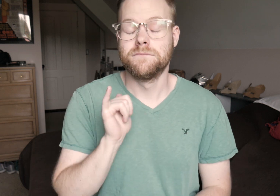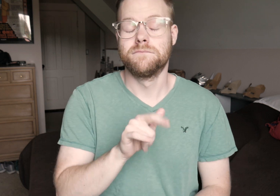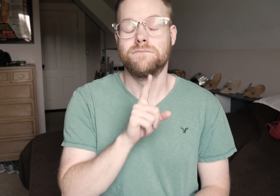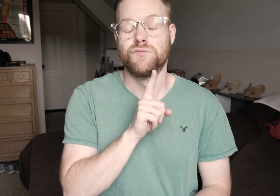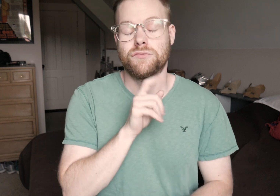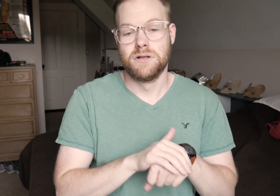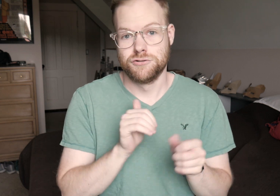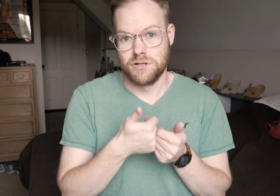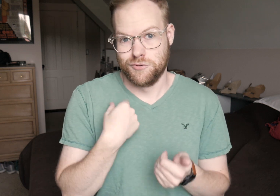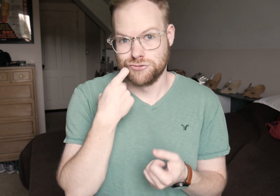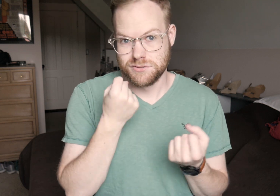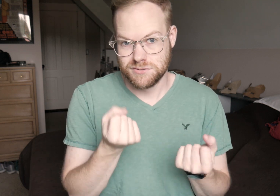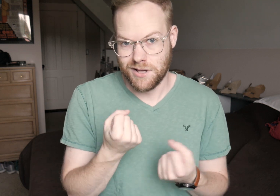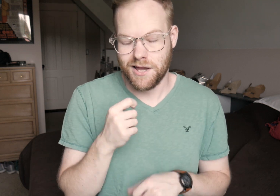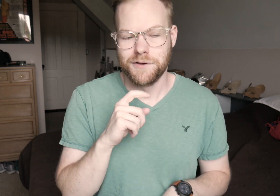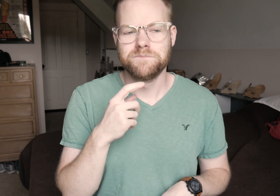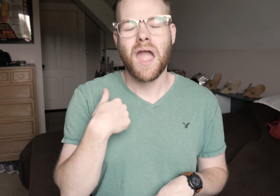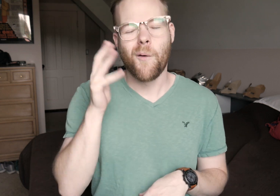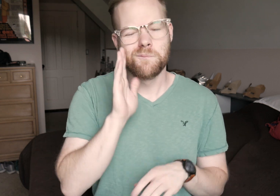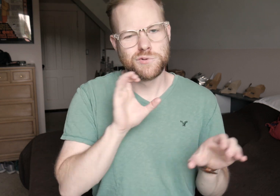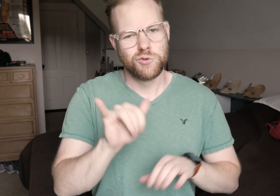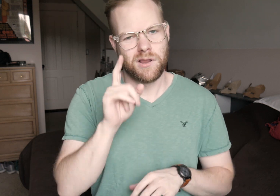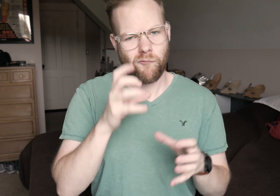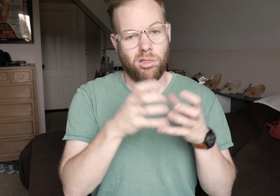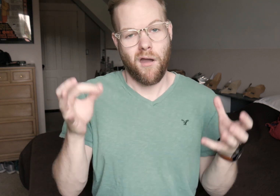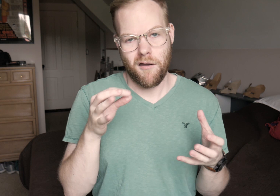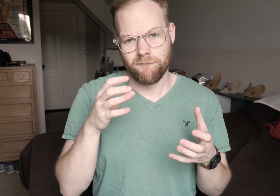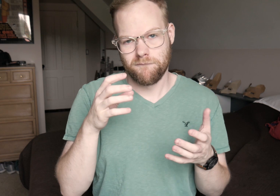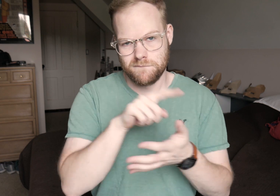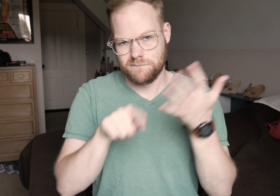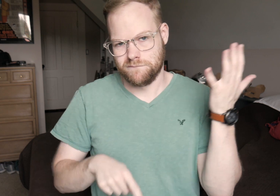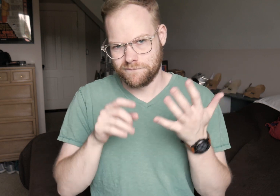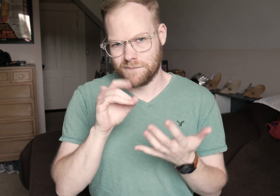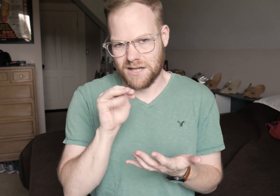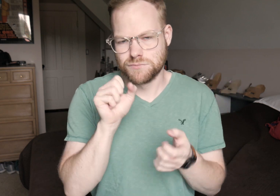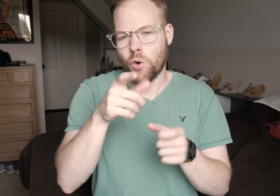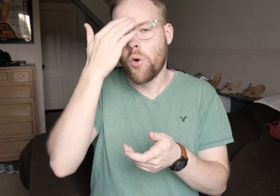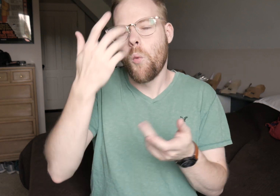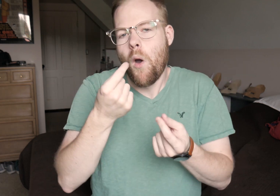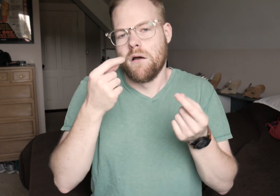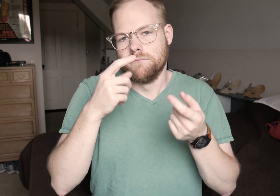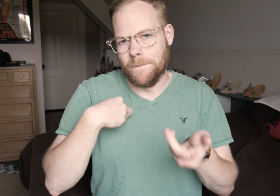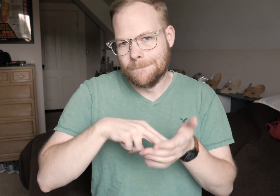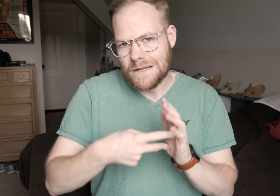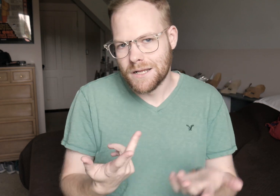That was really English in how I just signed. I will be doing that for a lot of these idioms, so you know what I'm talking about.